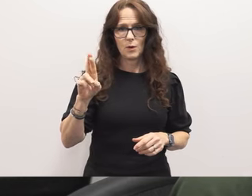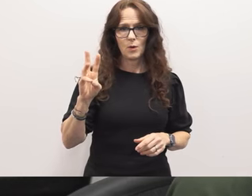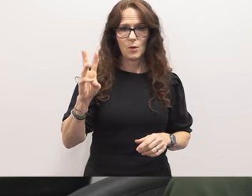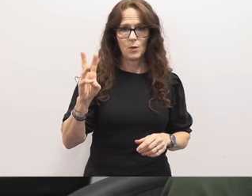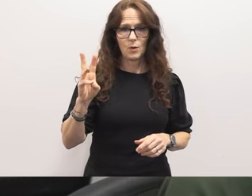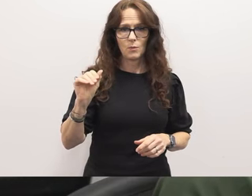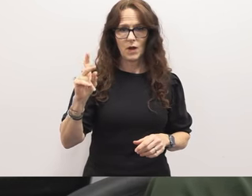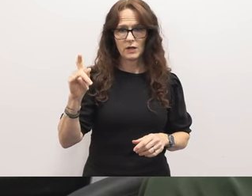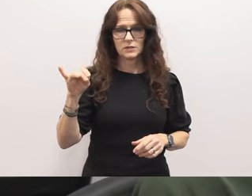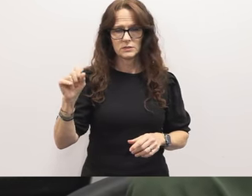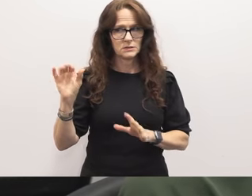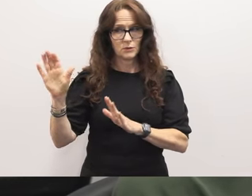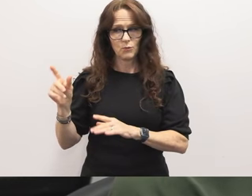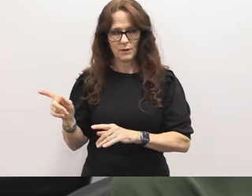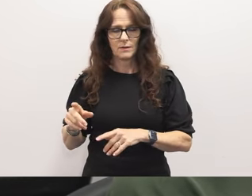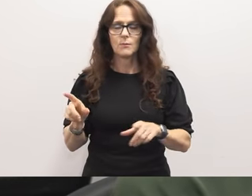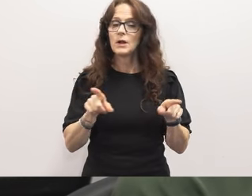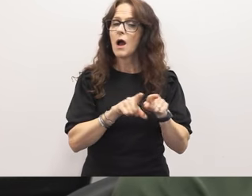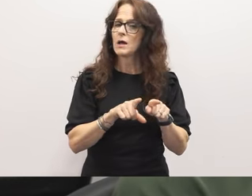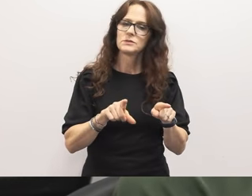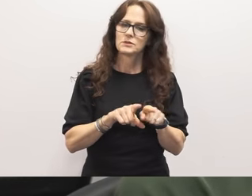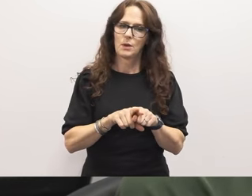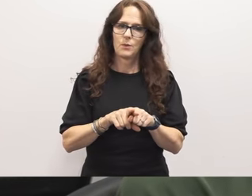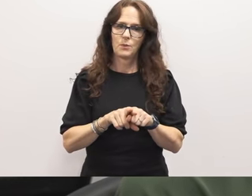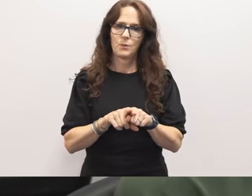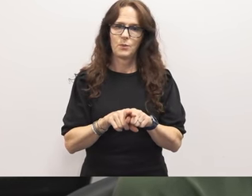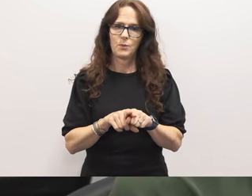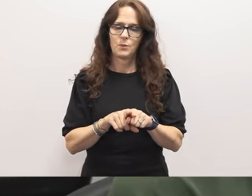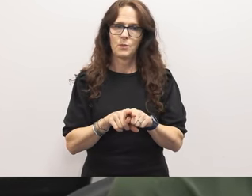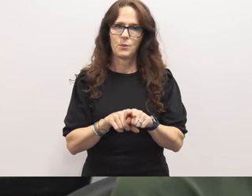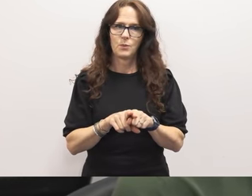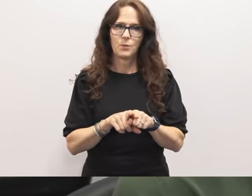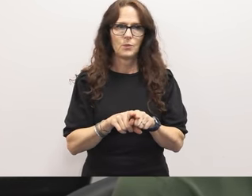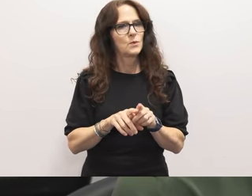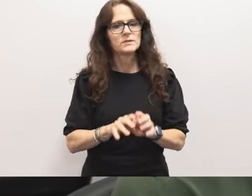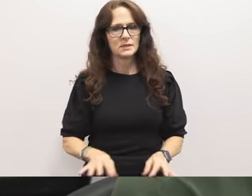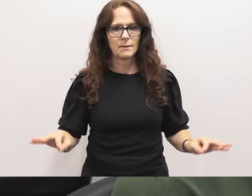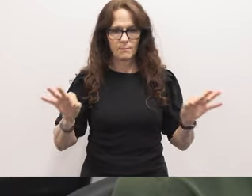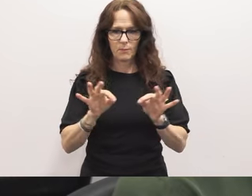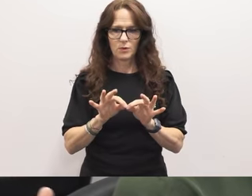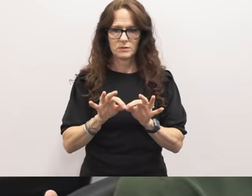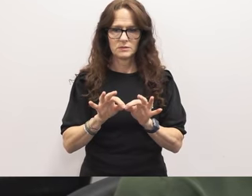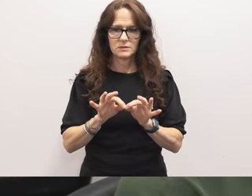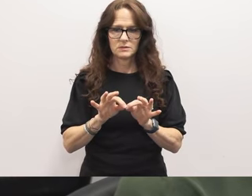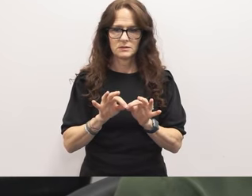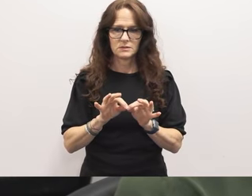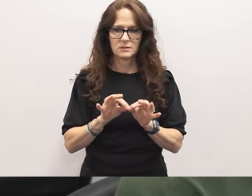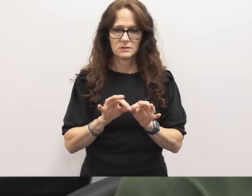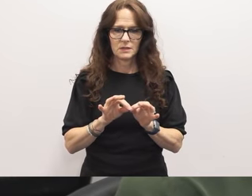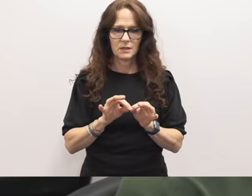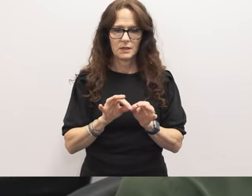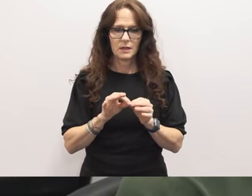we also, I think it's really important to note that our anti-racism club,